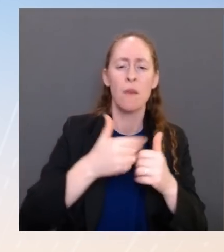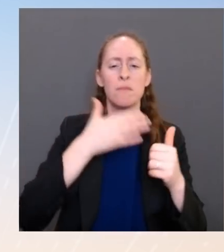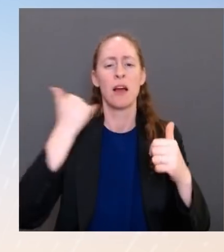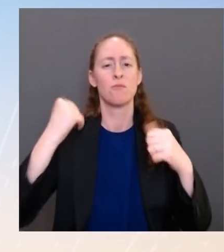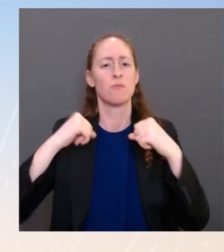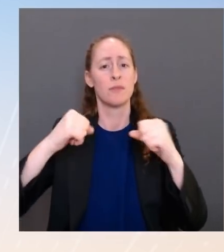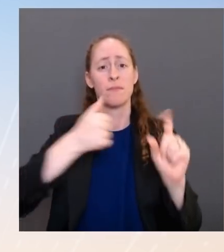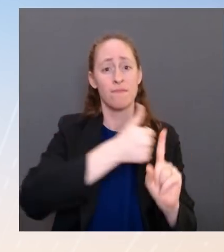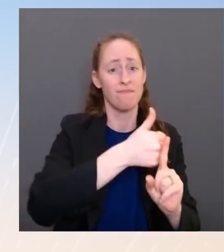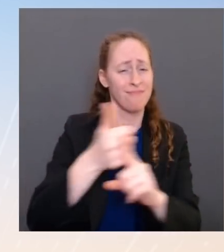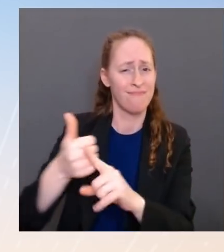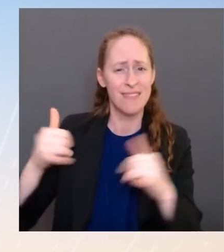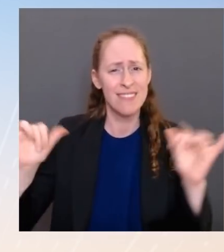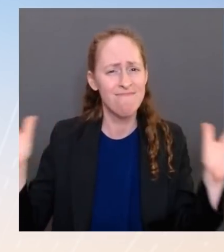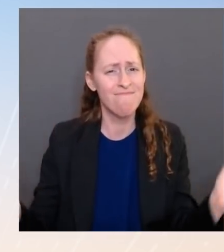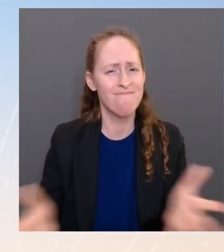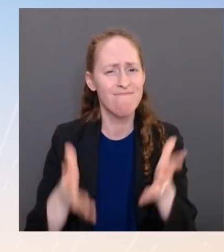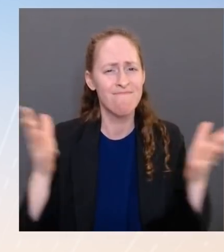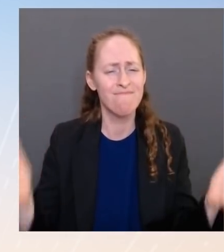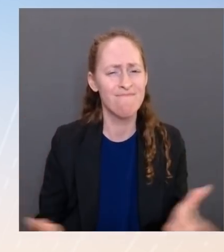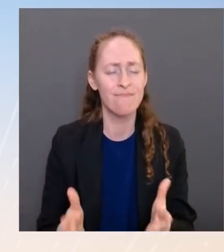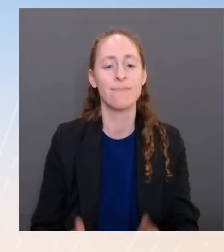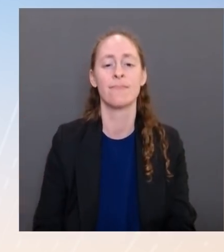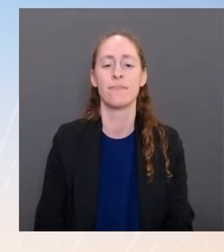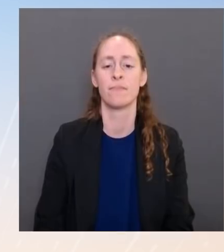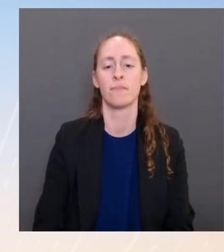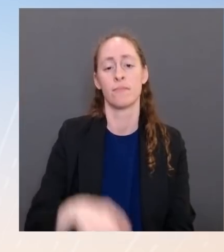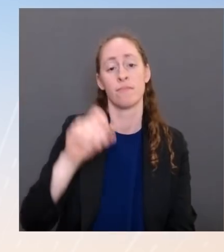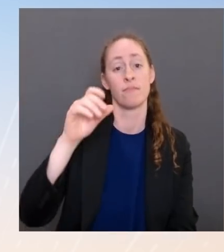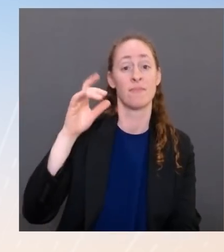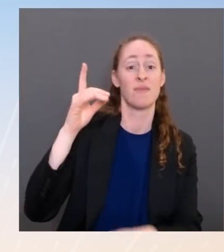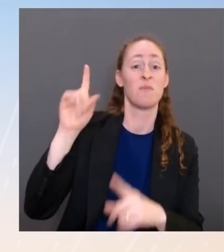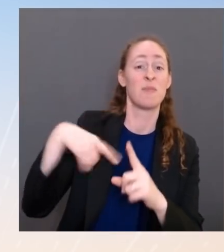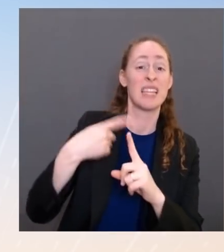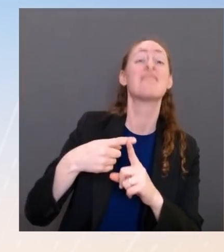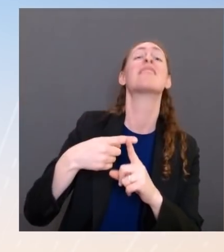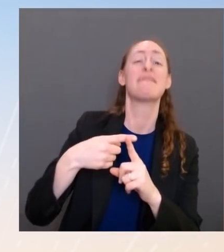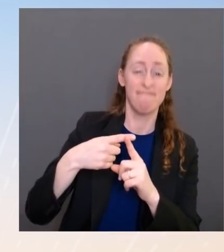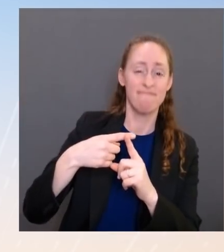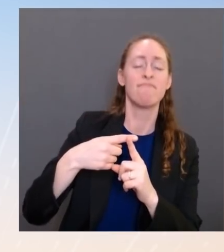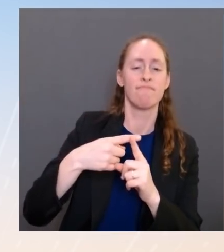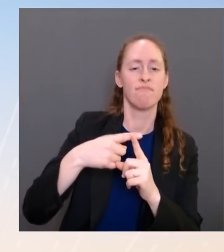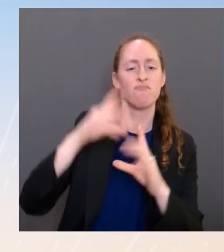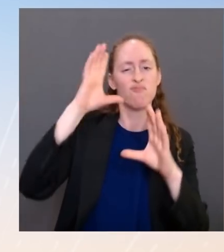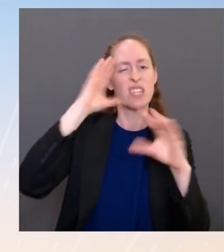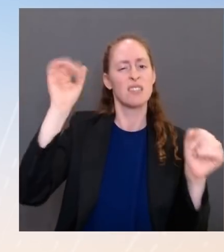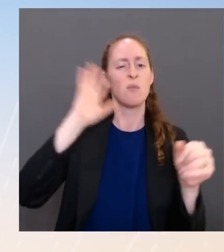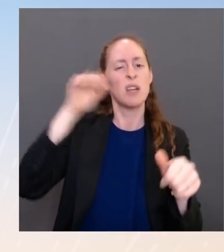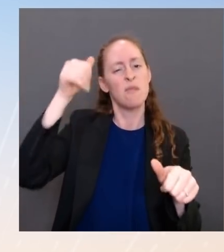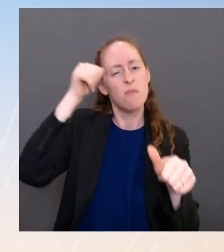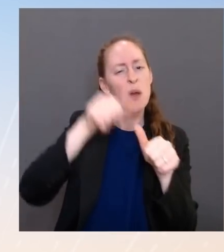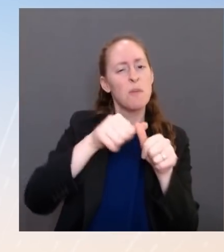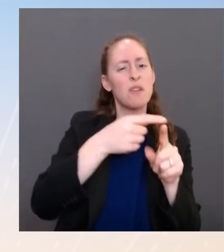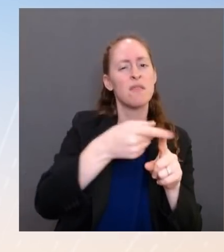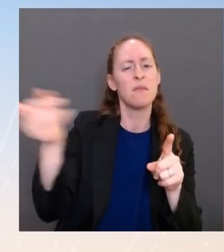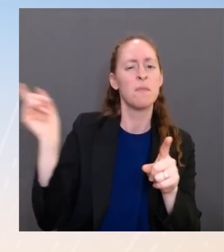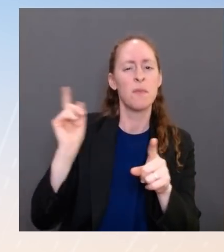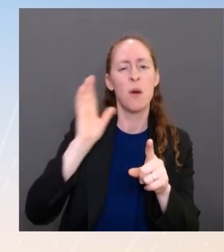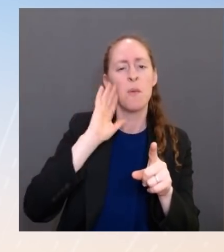I expect we'll have more to say soon. We look at the CDC data and the Johns Hopkins data. I know different news organizations evaluate it differently.